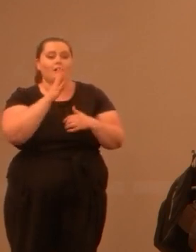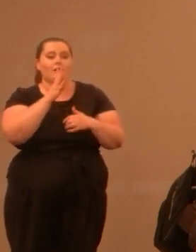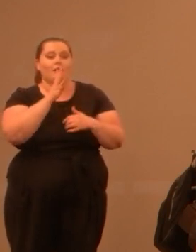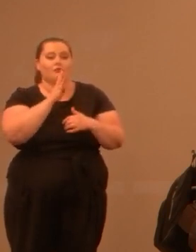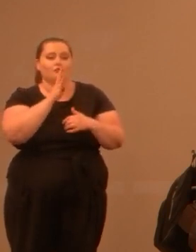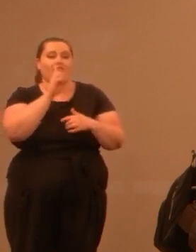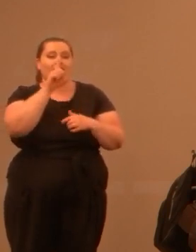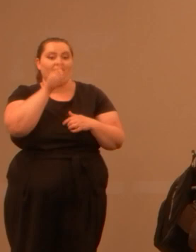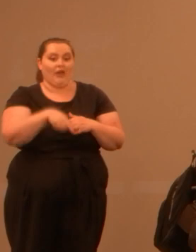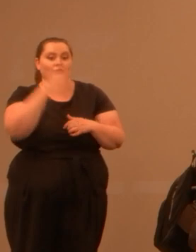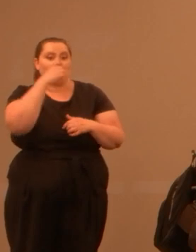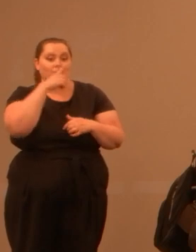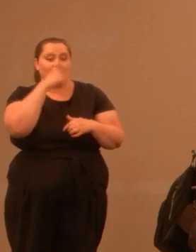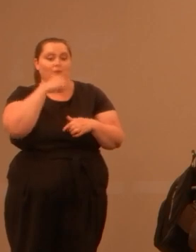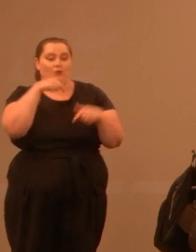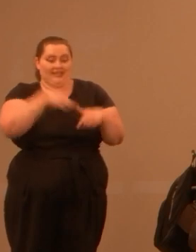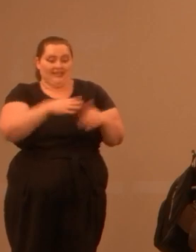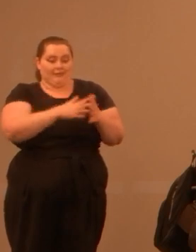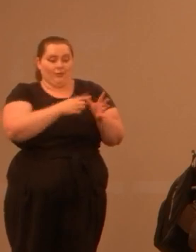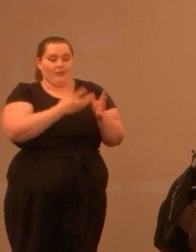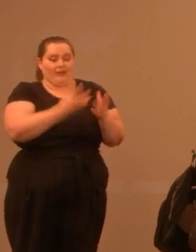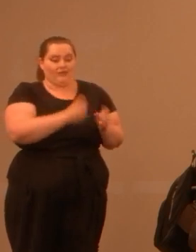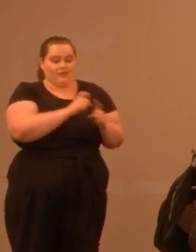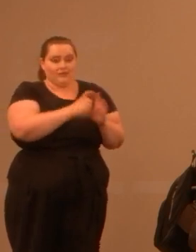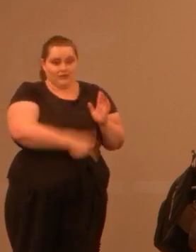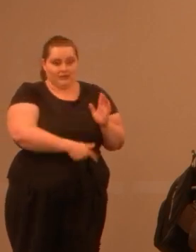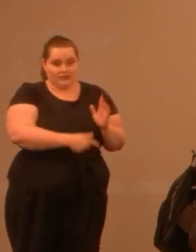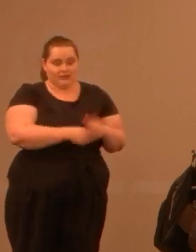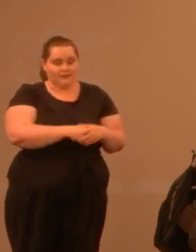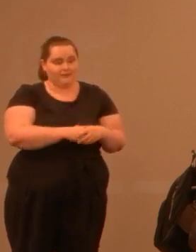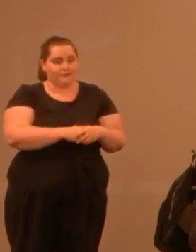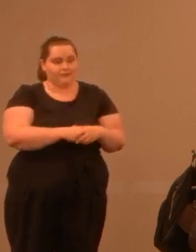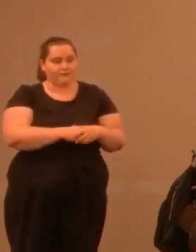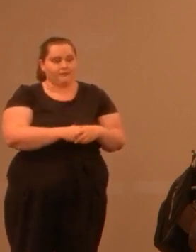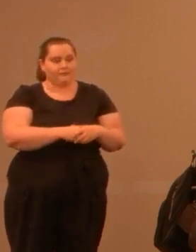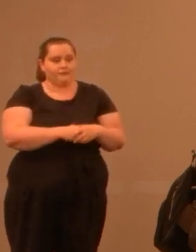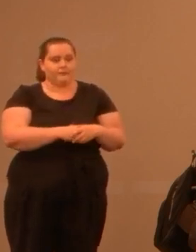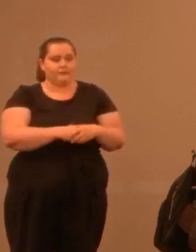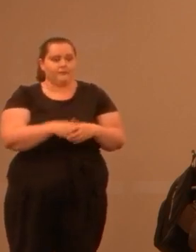who live with disability. So I'll conclude by emphasising just how significant